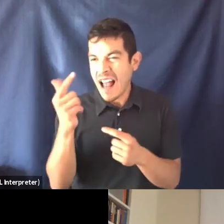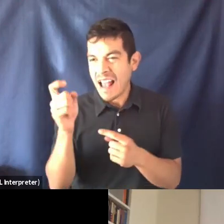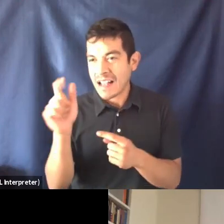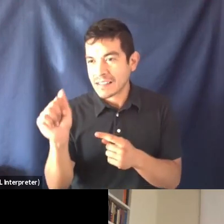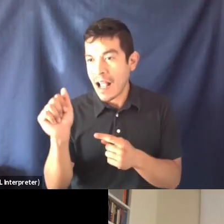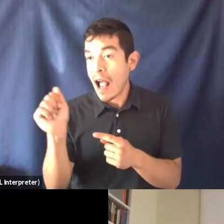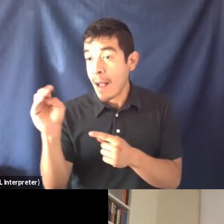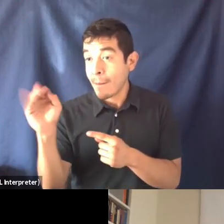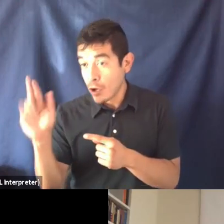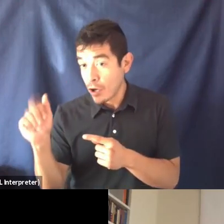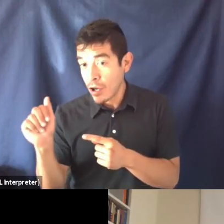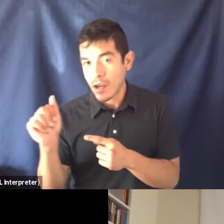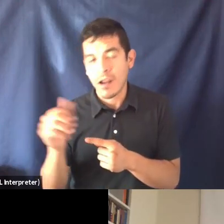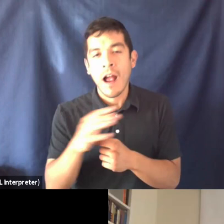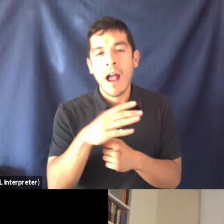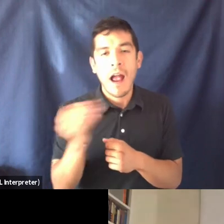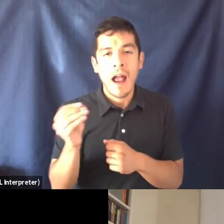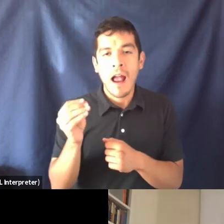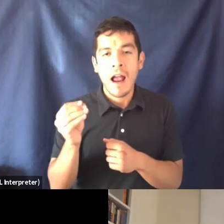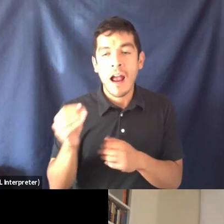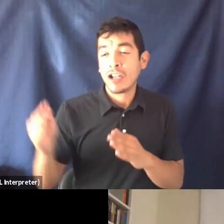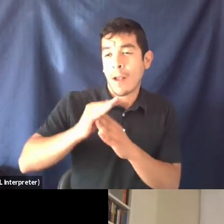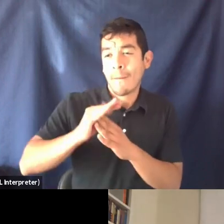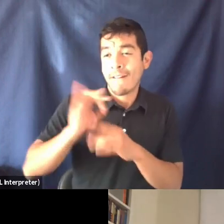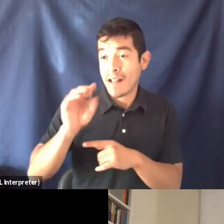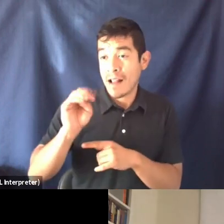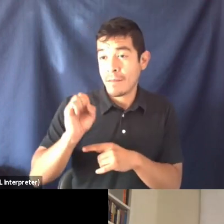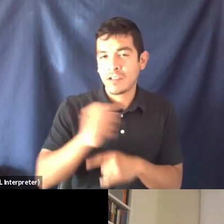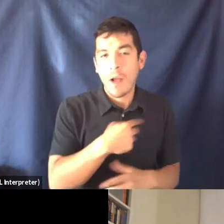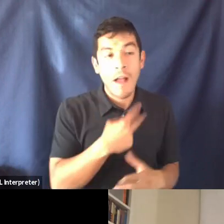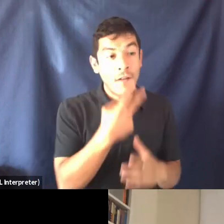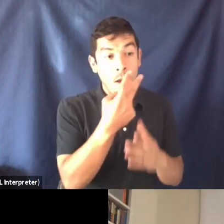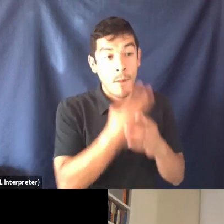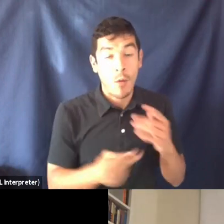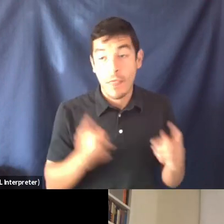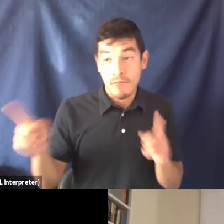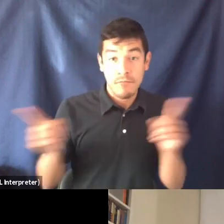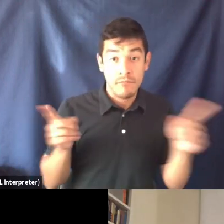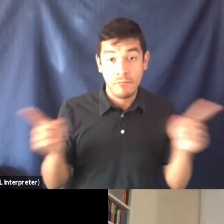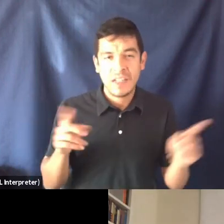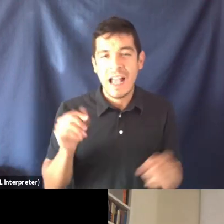They had a grant. So we had both the C3-100 and the Alexa Mira and the Alexa Mira was really important